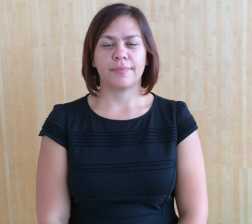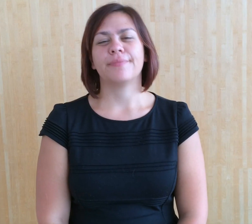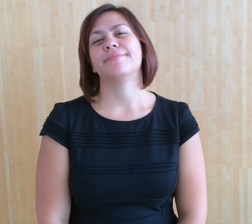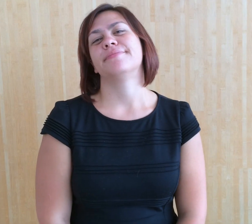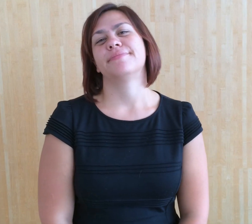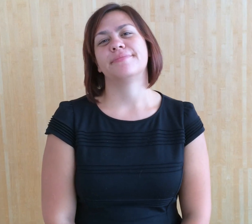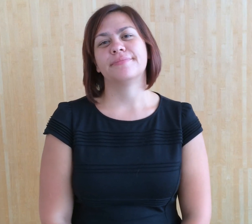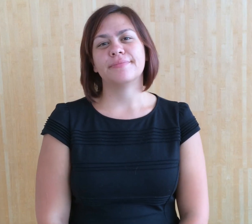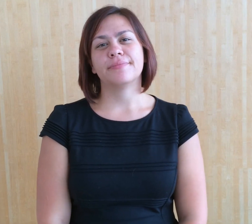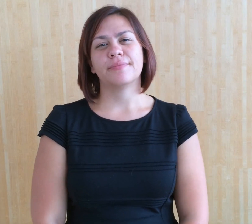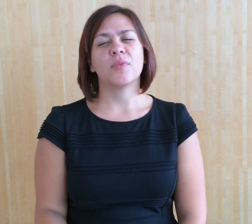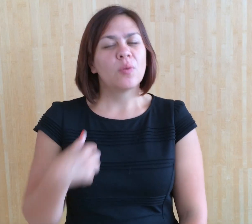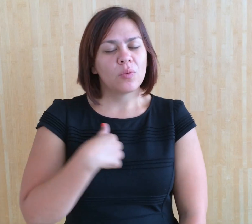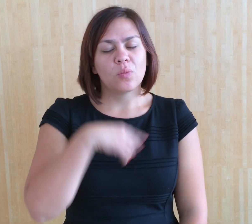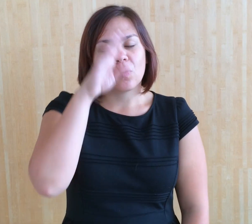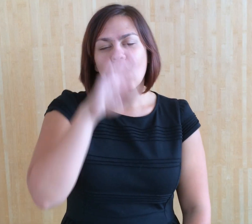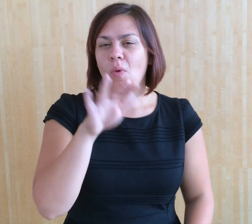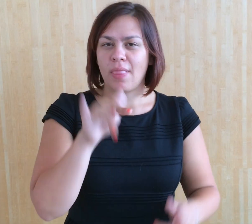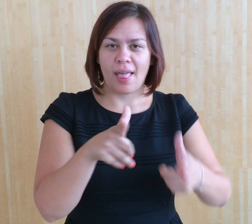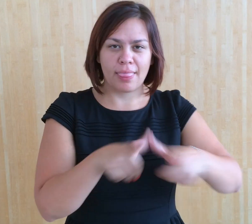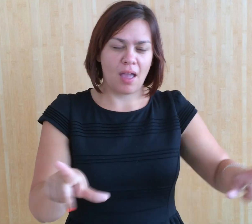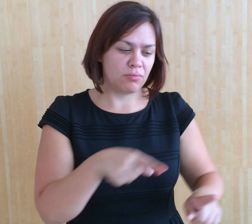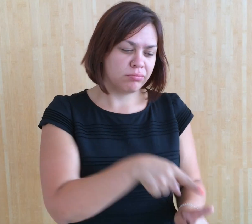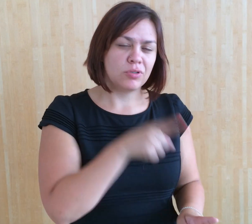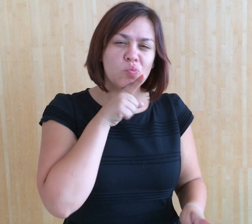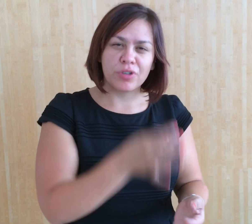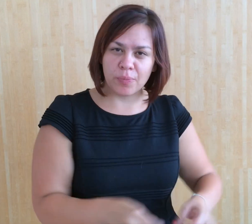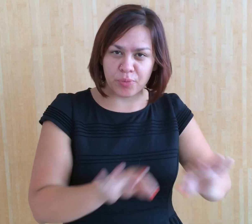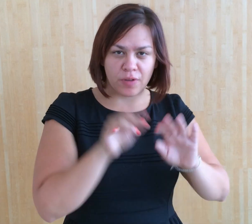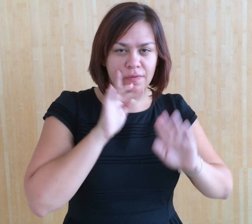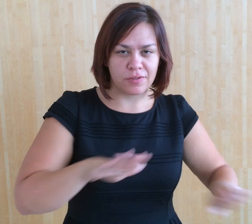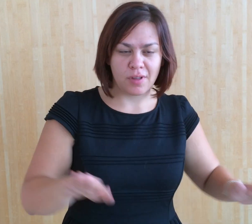We know that language is really important for child development.